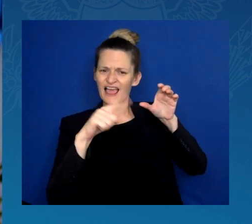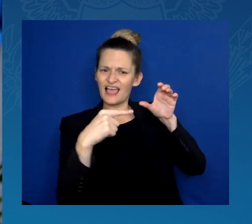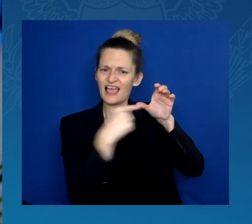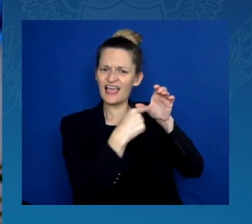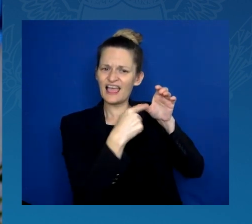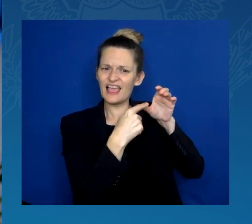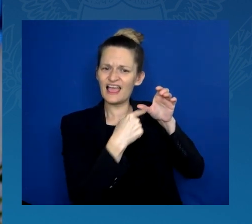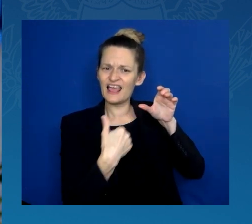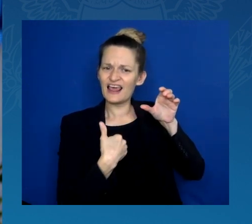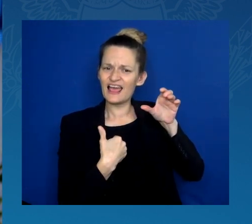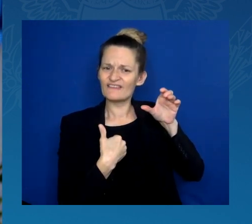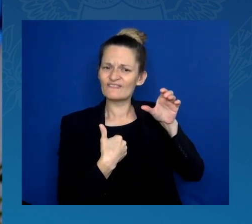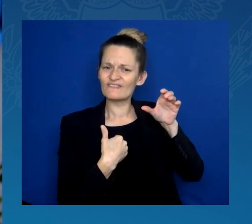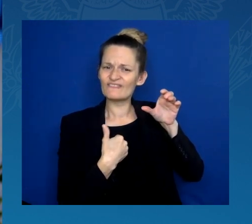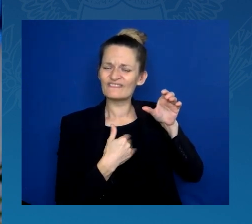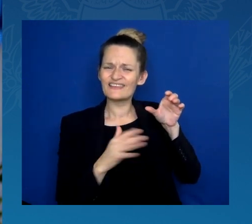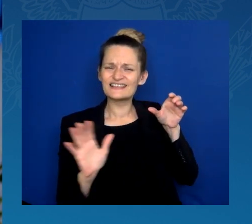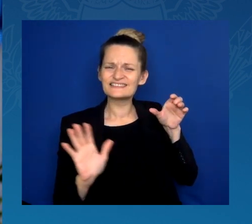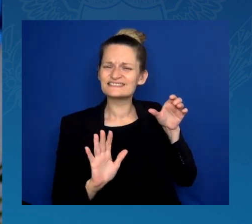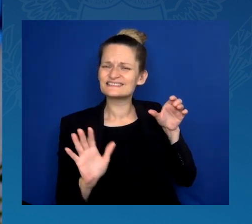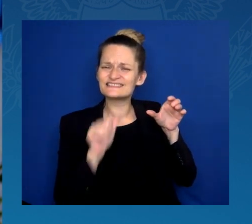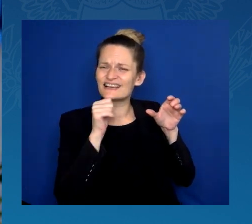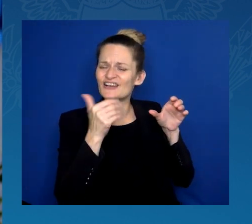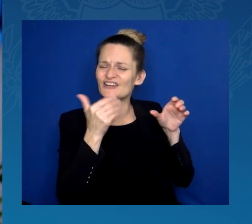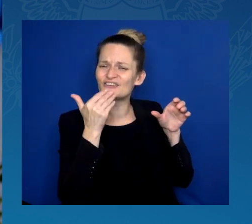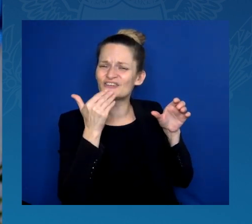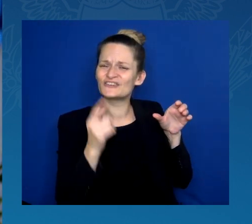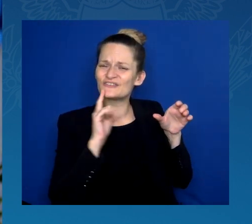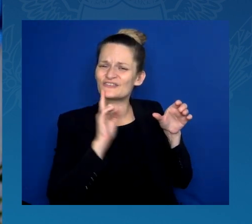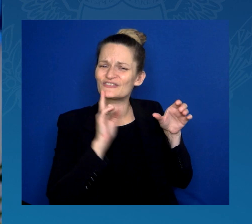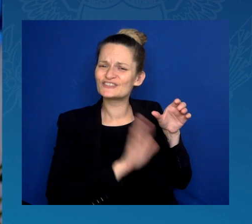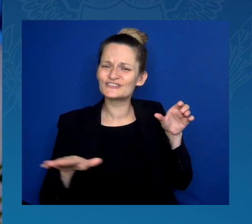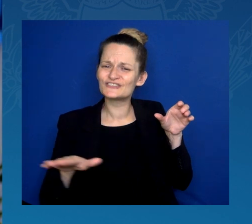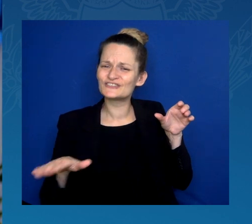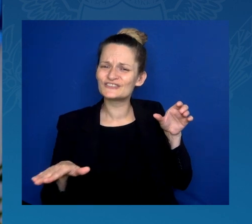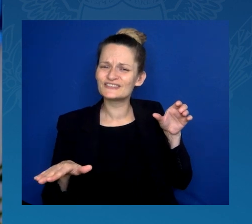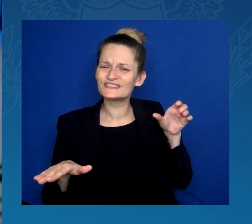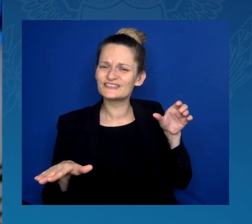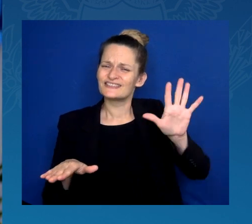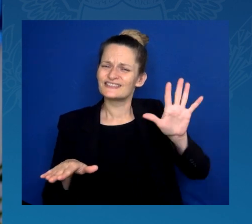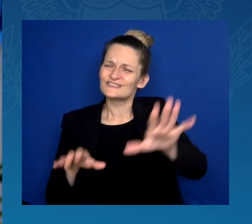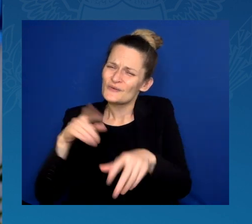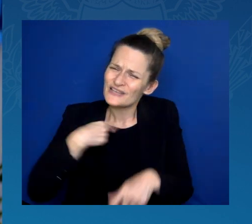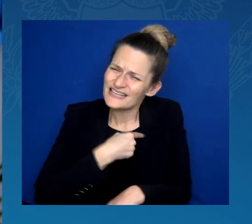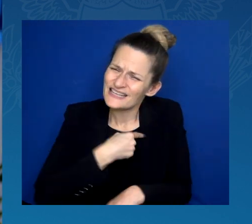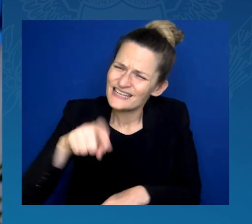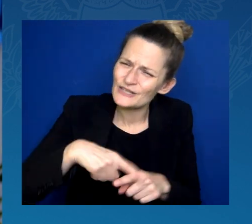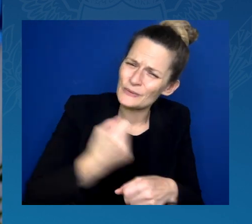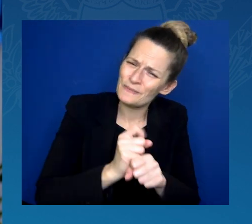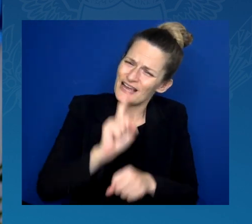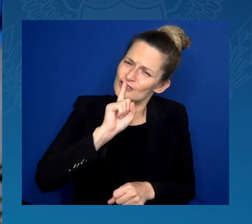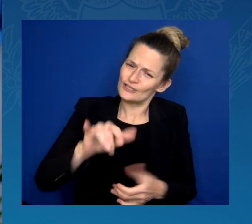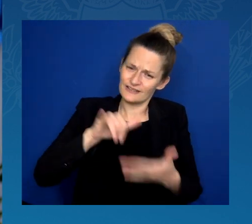And to make sure that USW facilities across the country can run at full capacity,